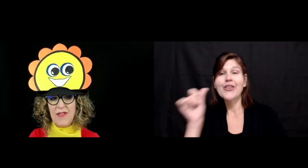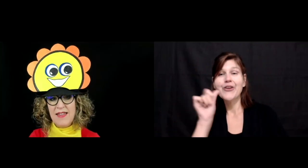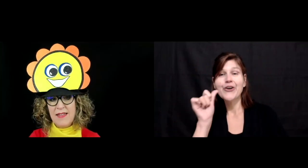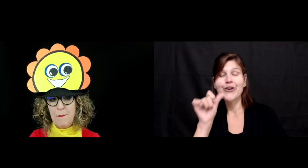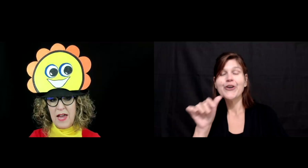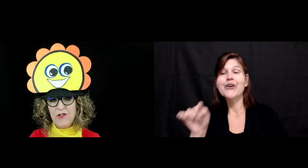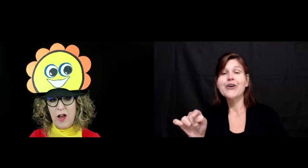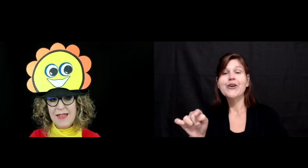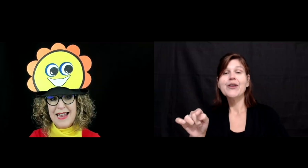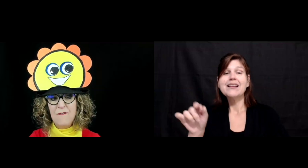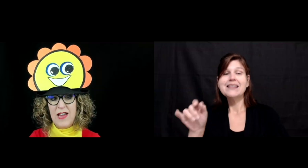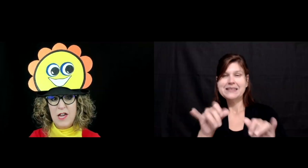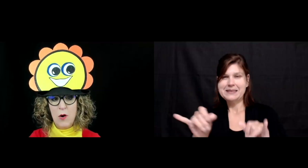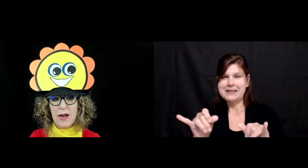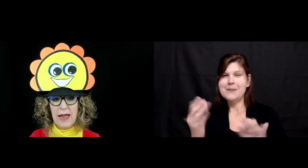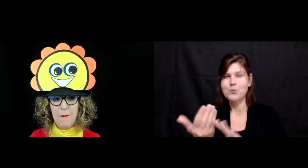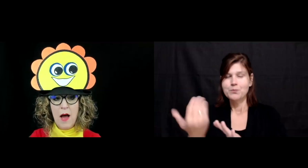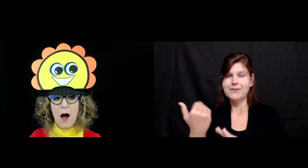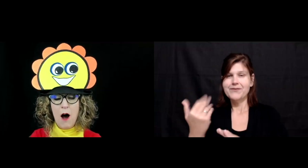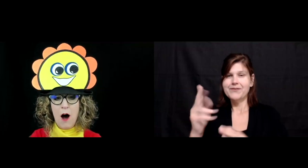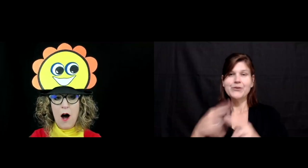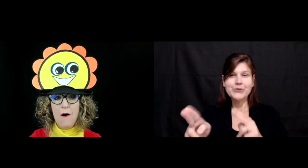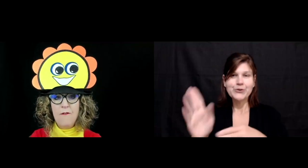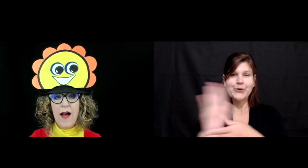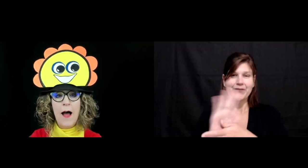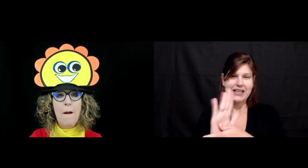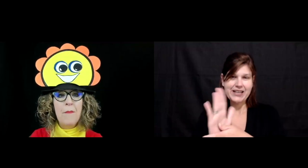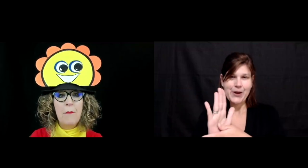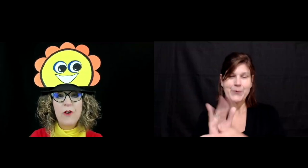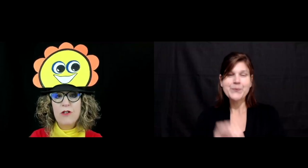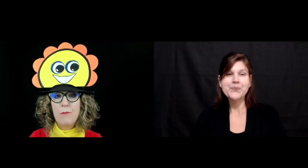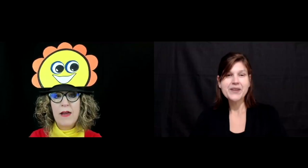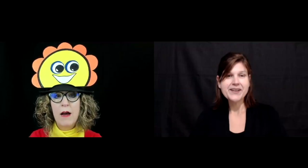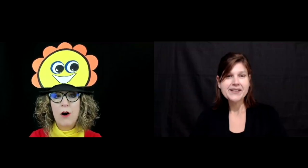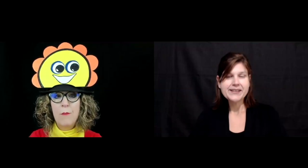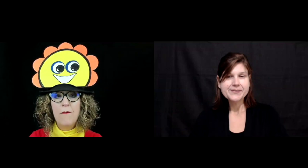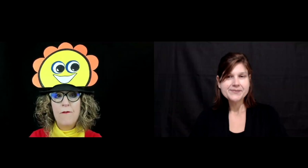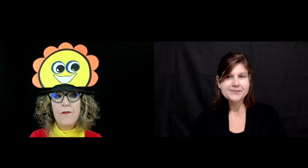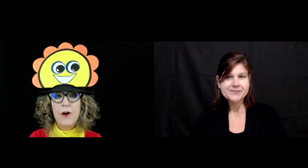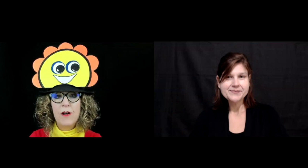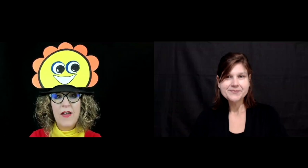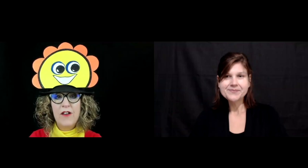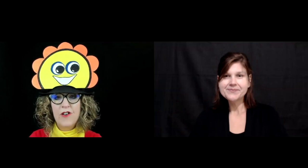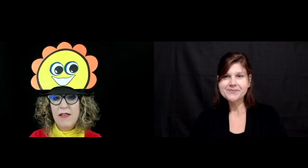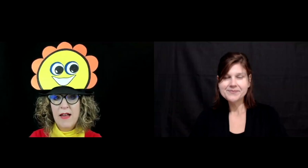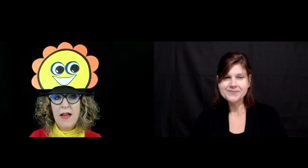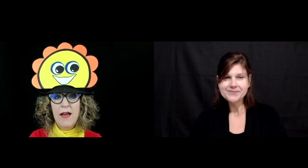And this is a little video clip of, I'm just going to bring it up first. There she is.